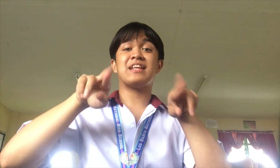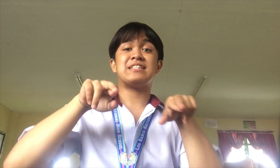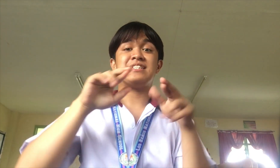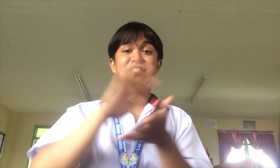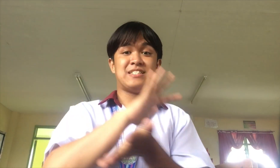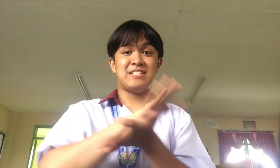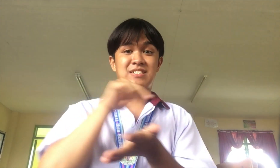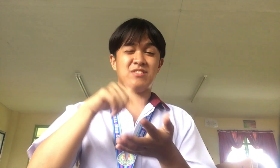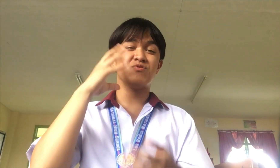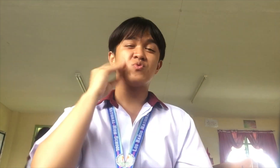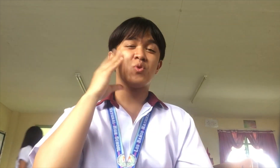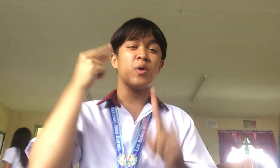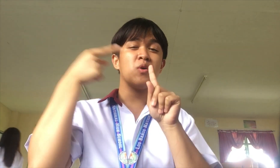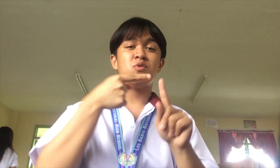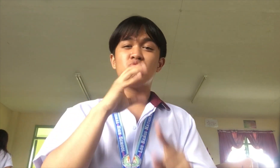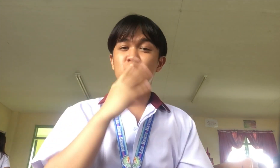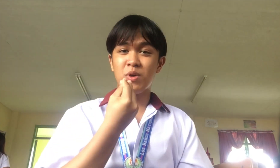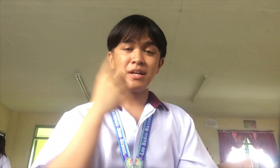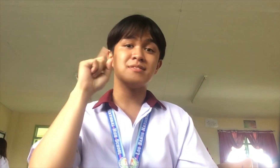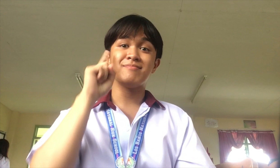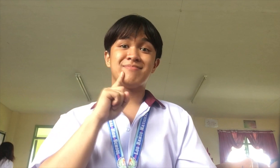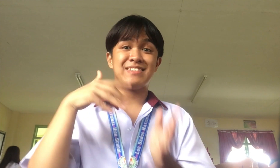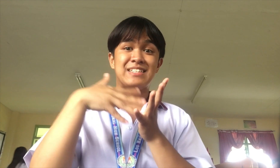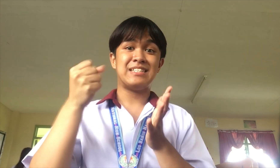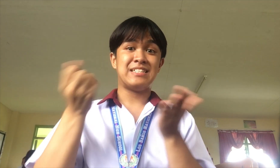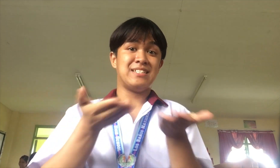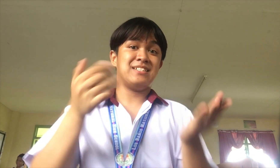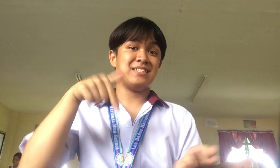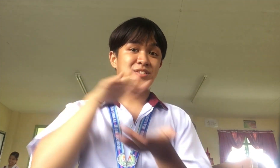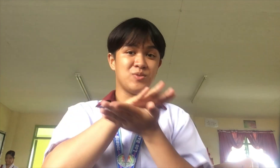about how deaf students experienced doing research papers here in the school